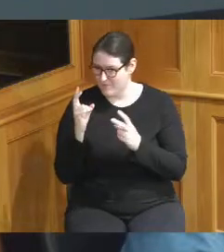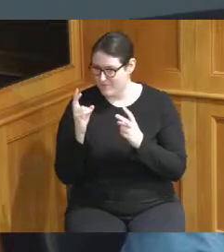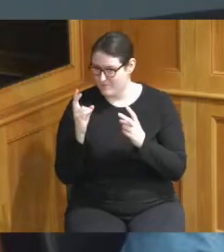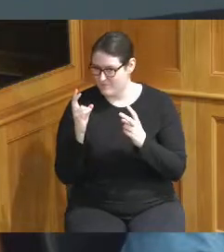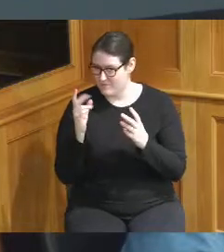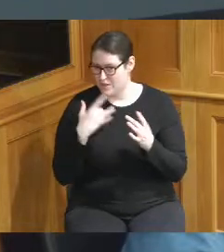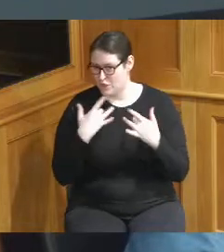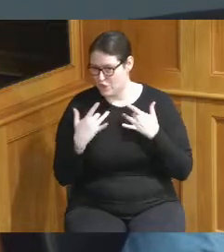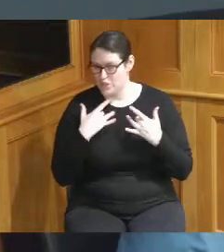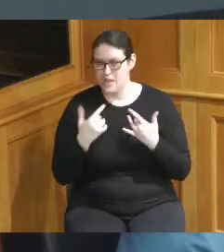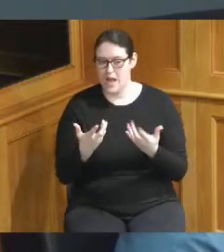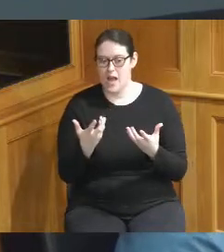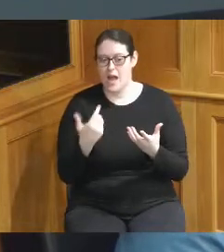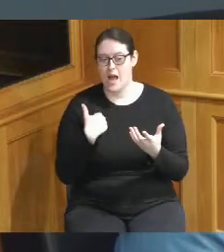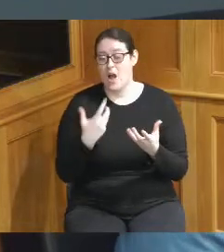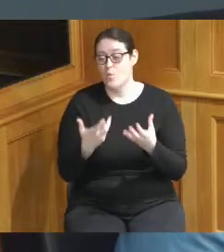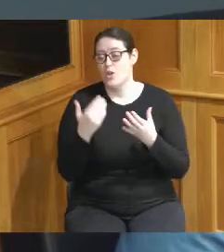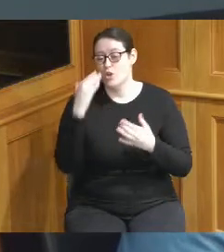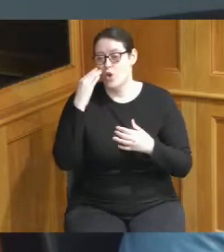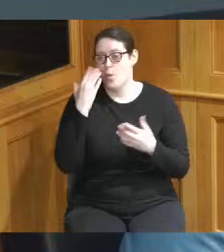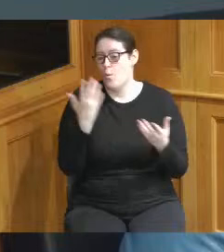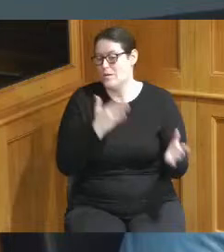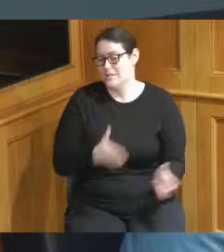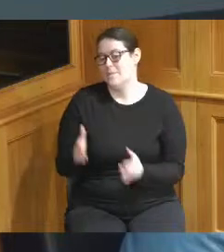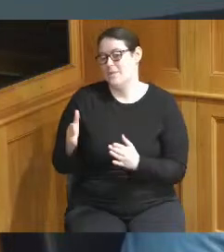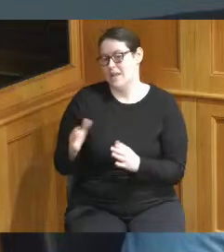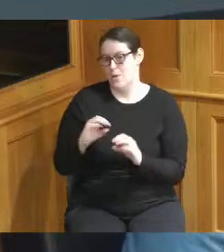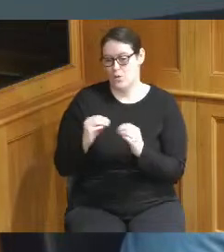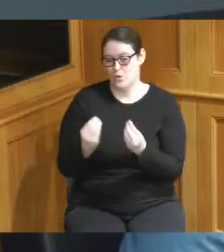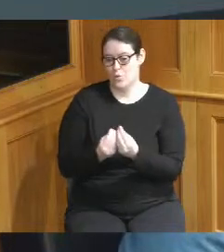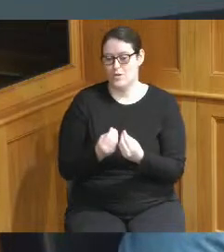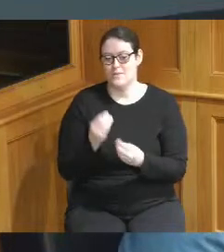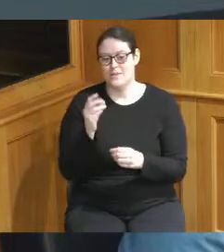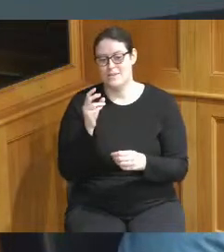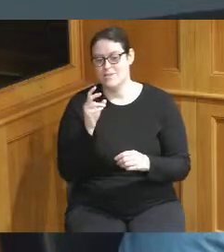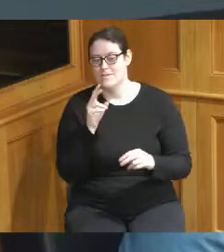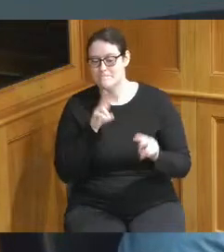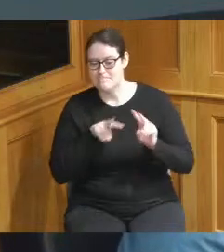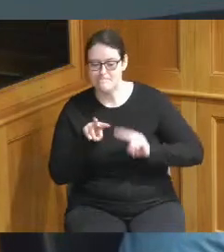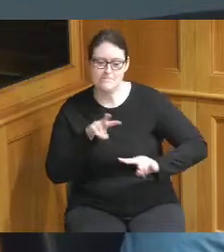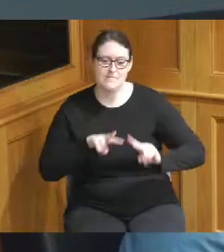with the the Great American Ballpark is the way it's built but at that Stadium I would not want to